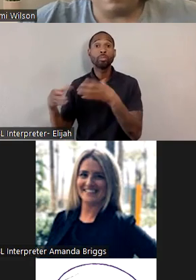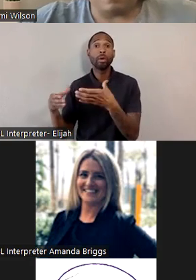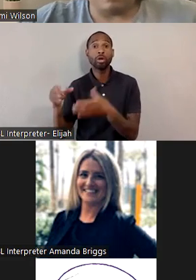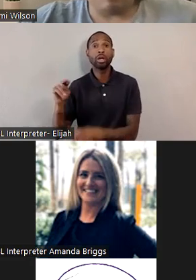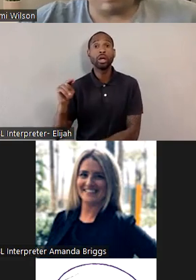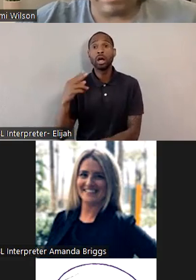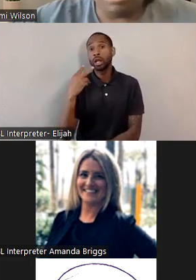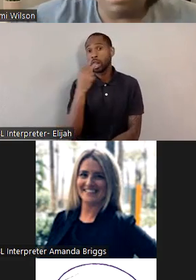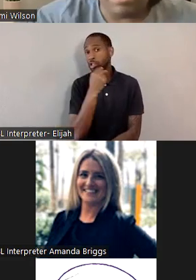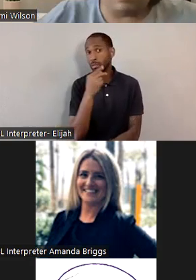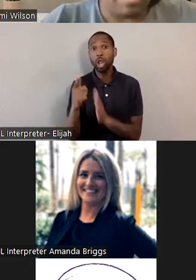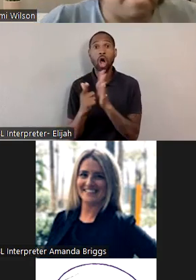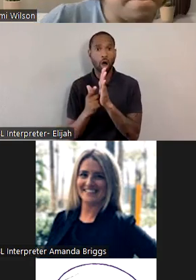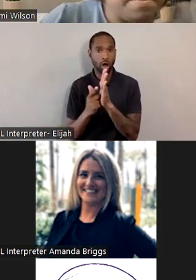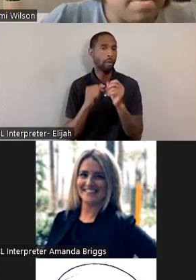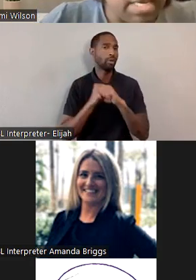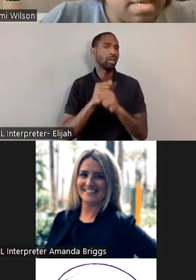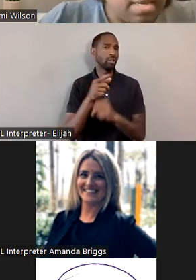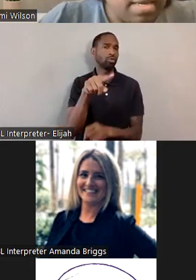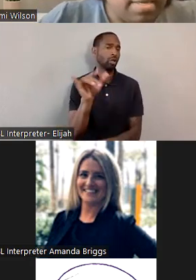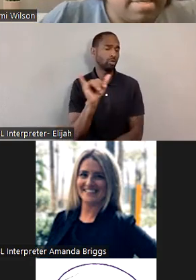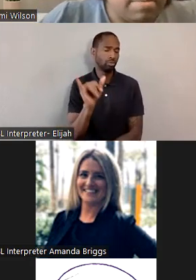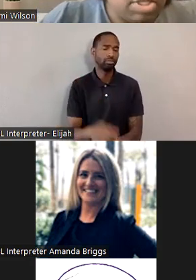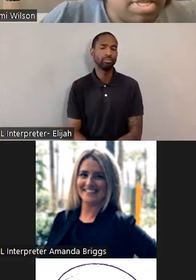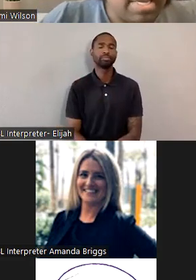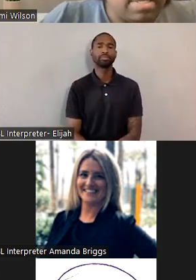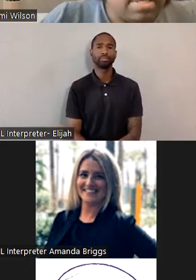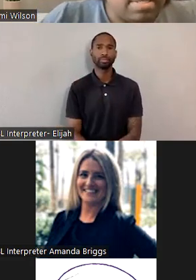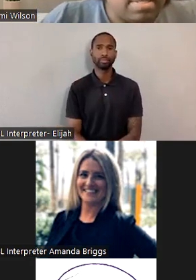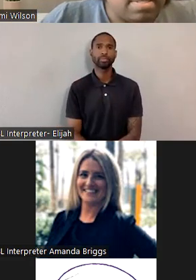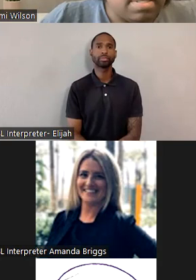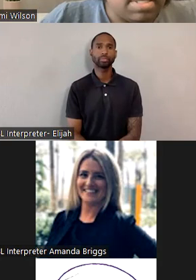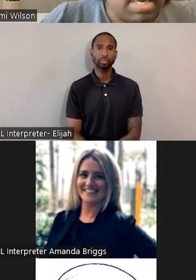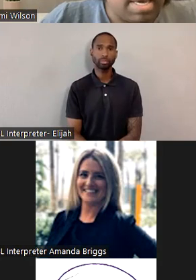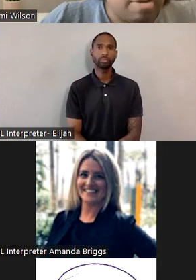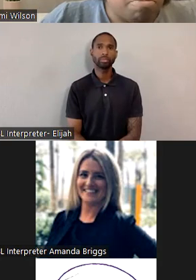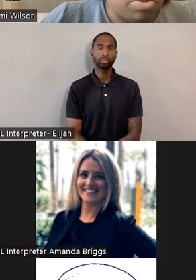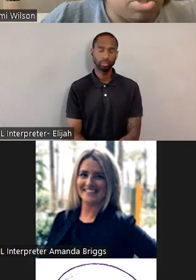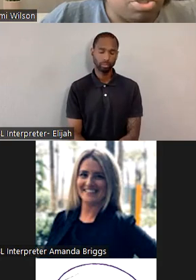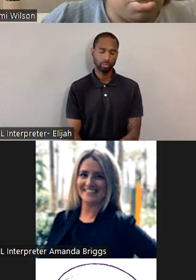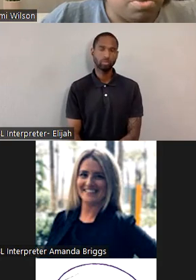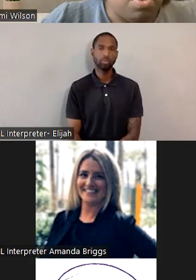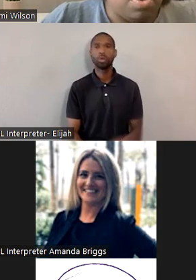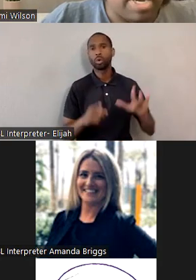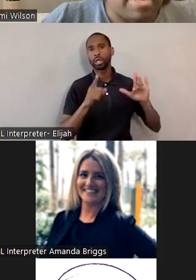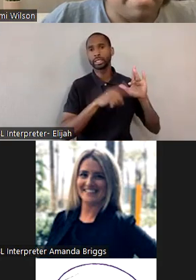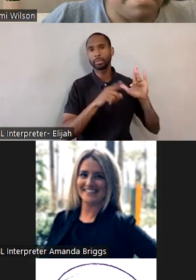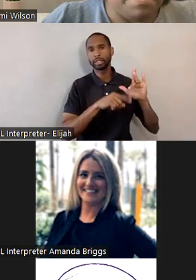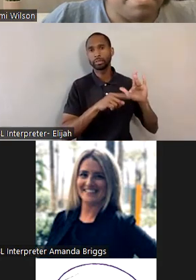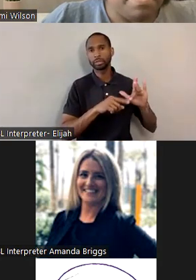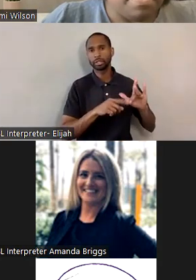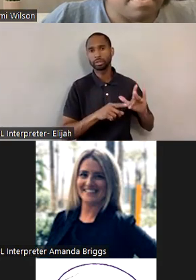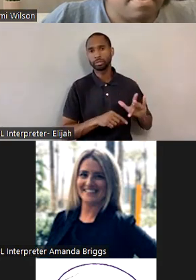law that protects you as well. So let's skip to